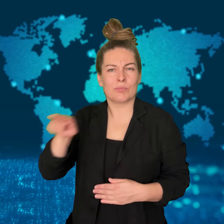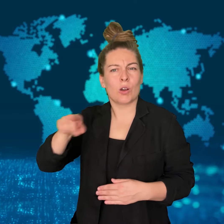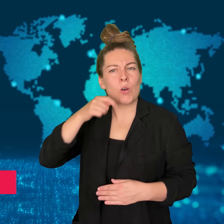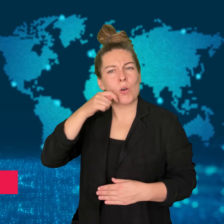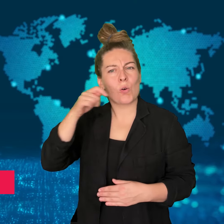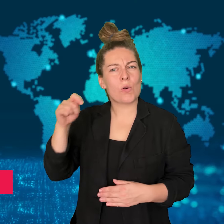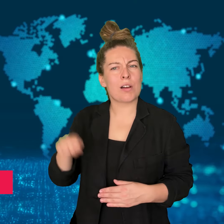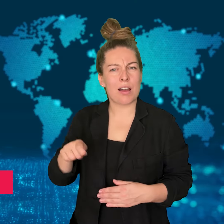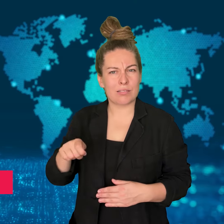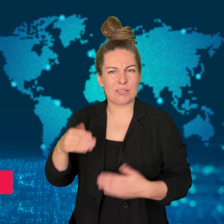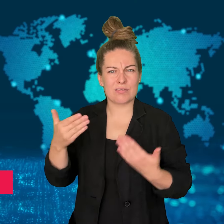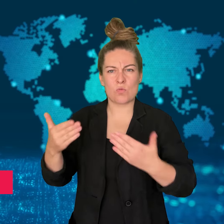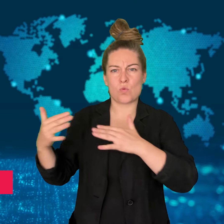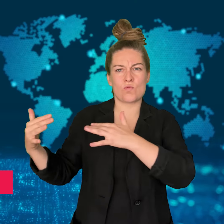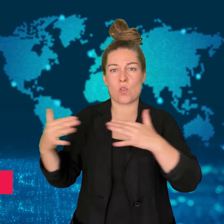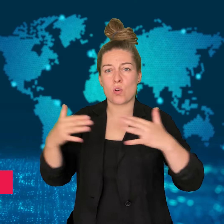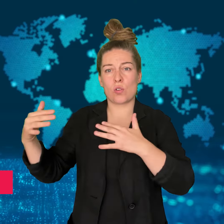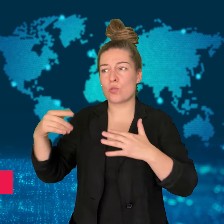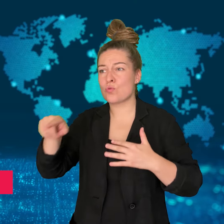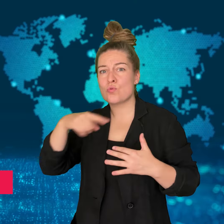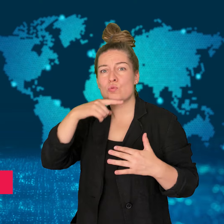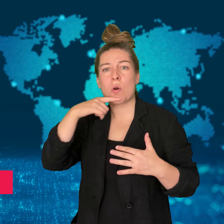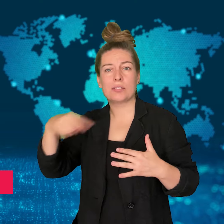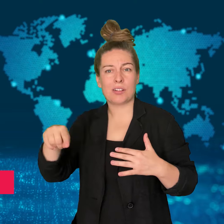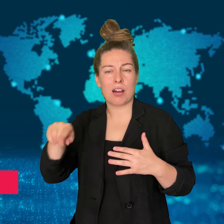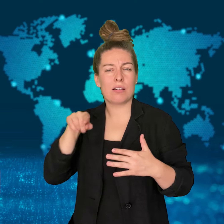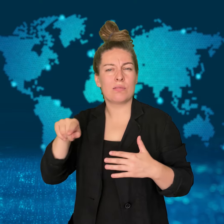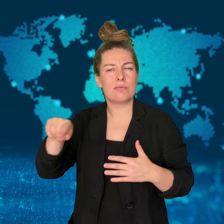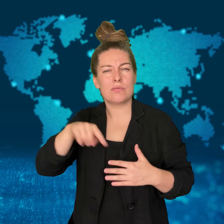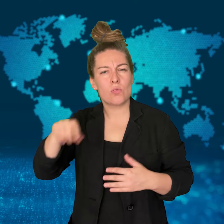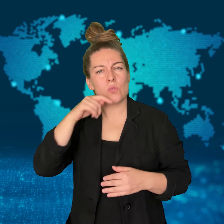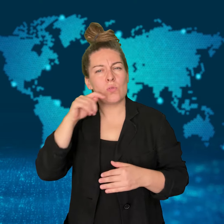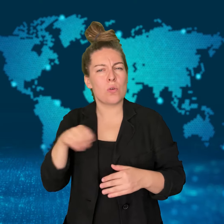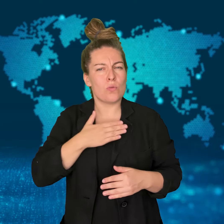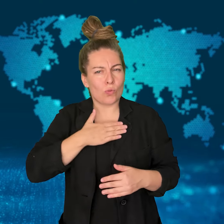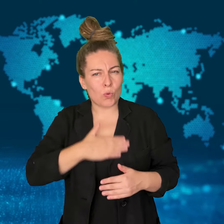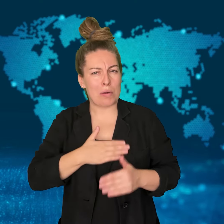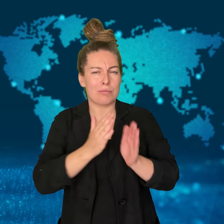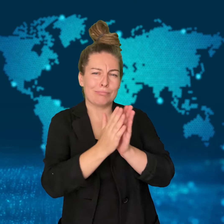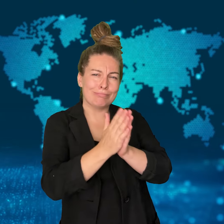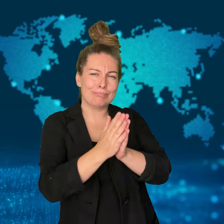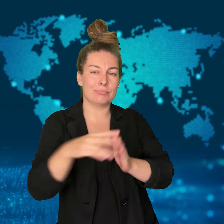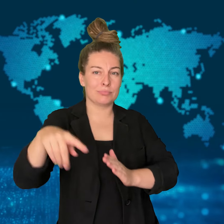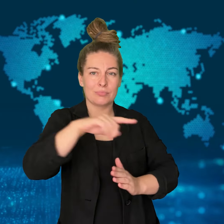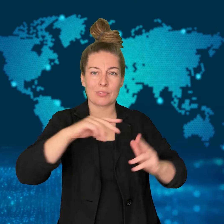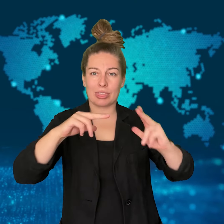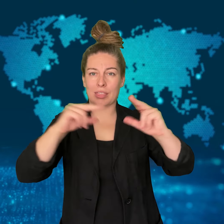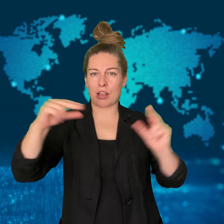[MONIKA]: NATO is considering changing the long-range missile restrictions